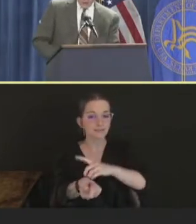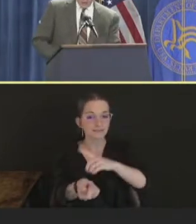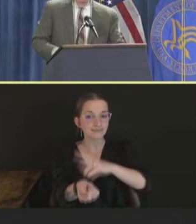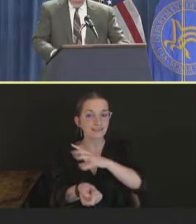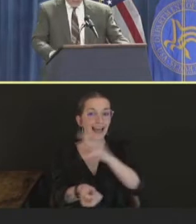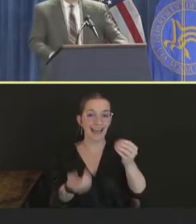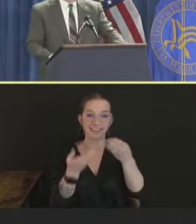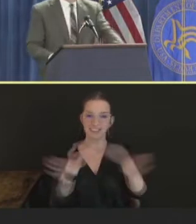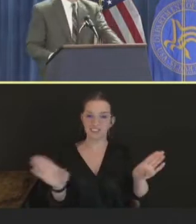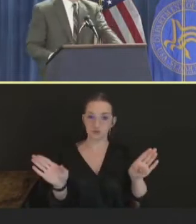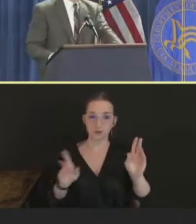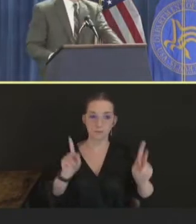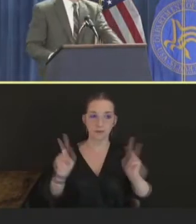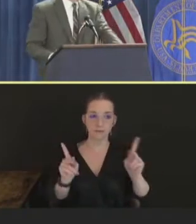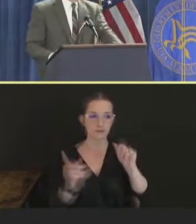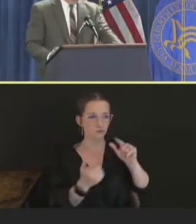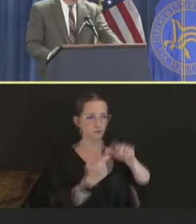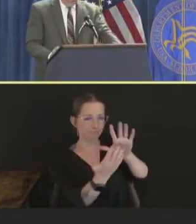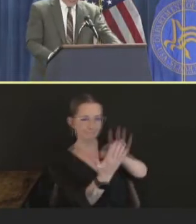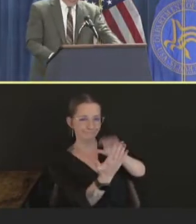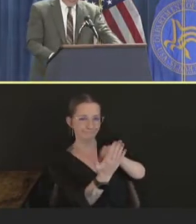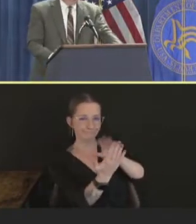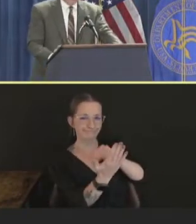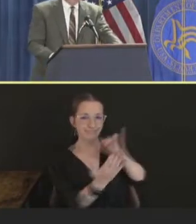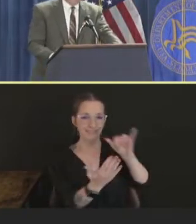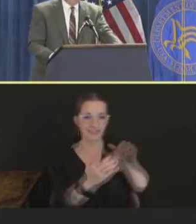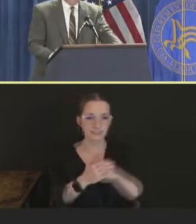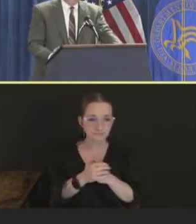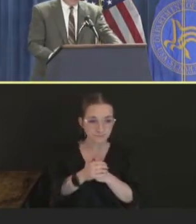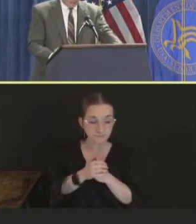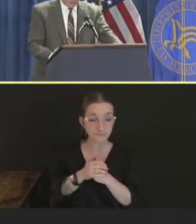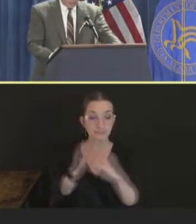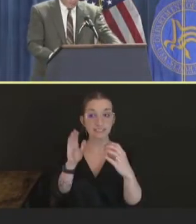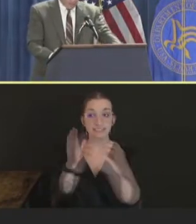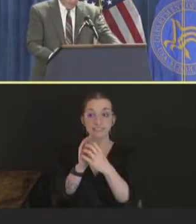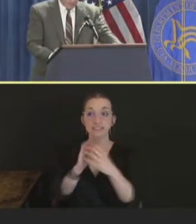Our third section involves educating and empowering health care providers.